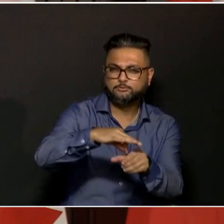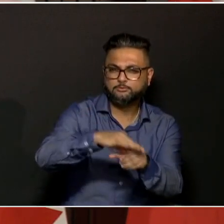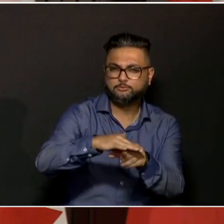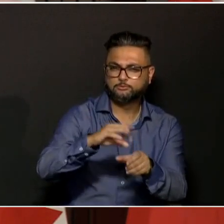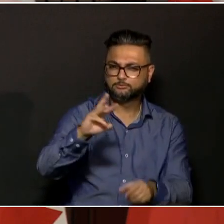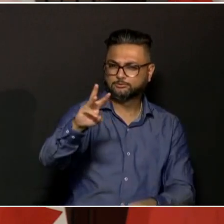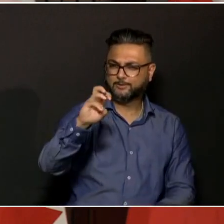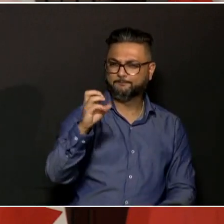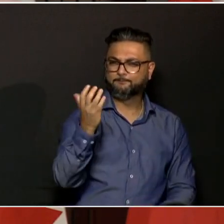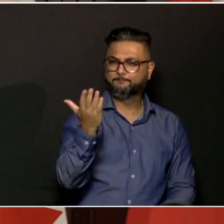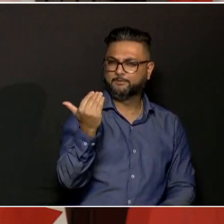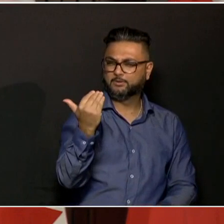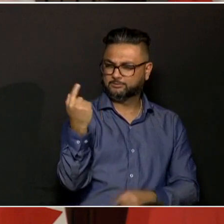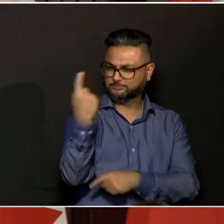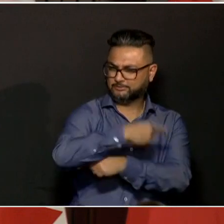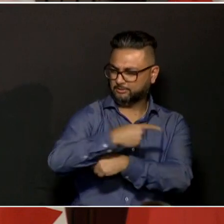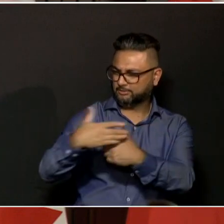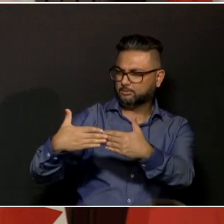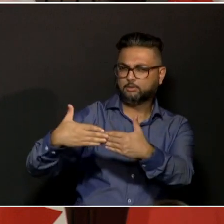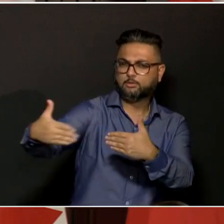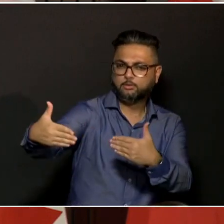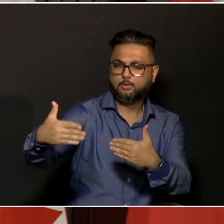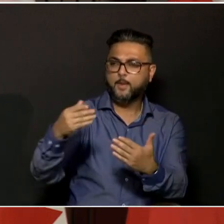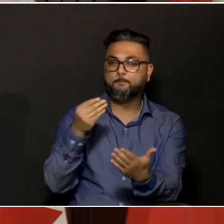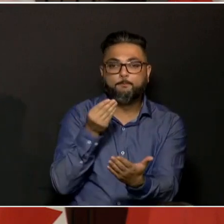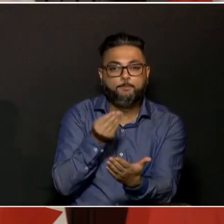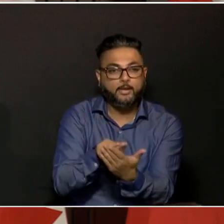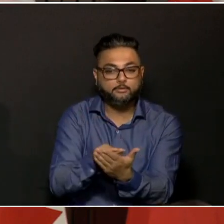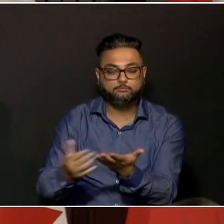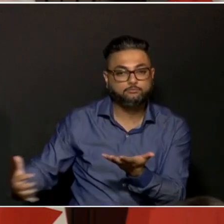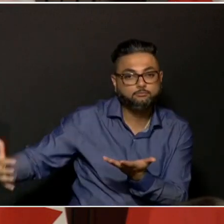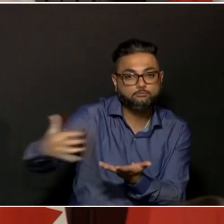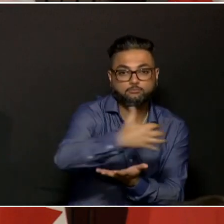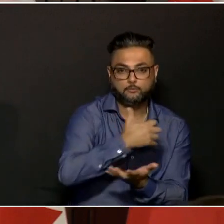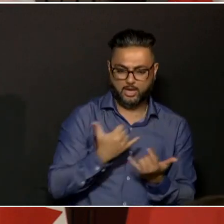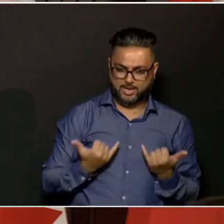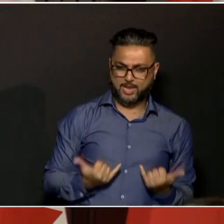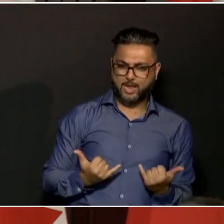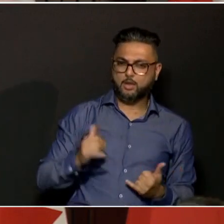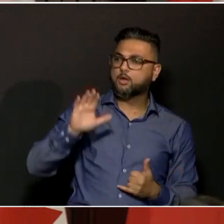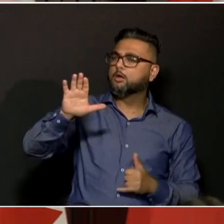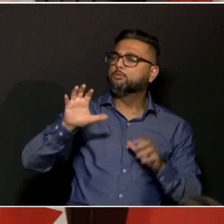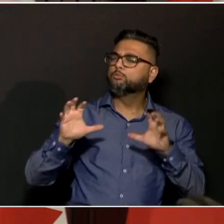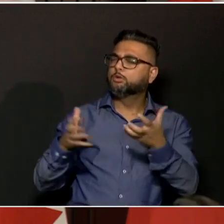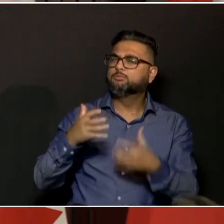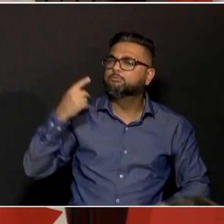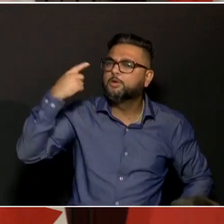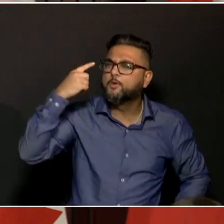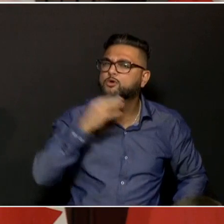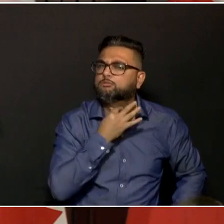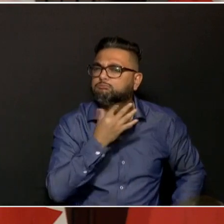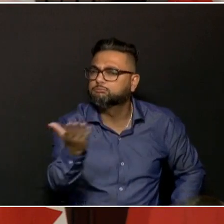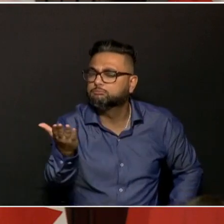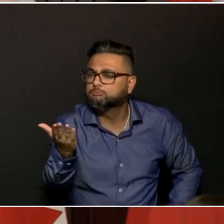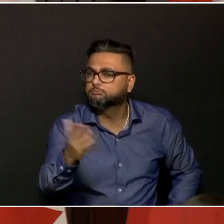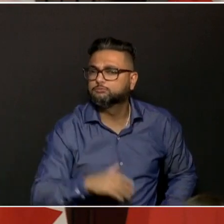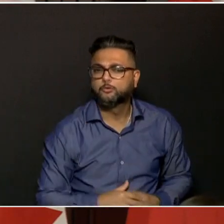when it is supposed to be 615 days away? What is the thinking behind that? First of all,